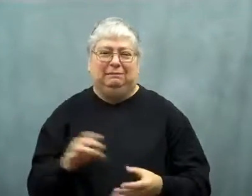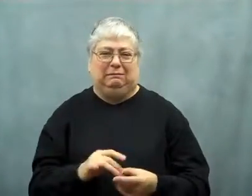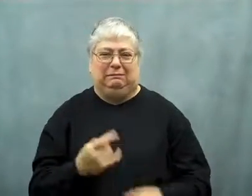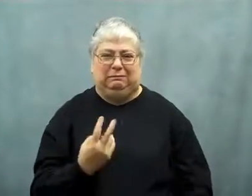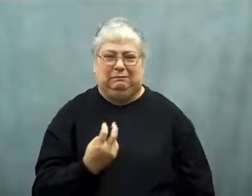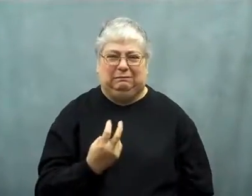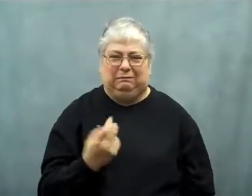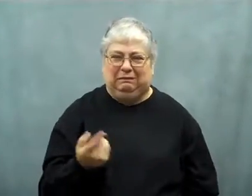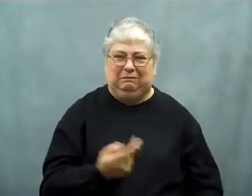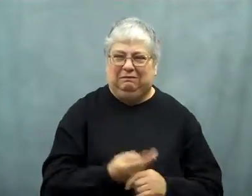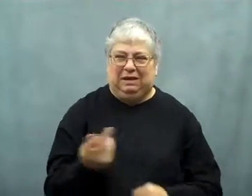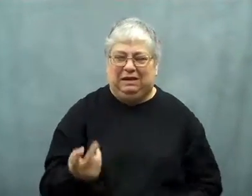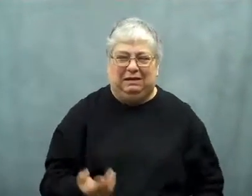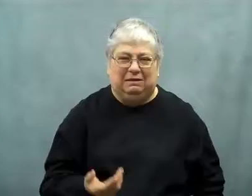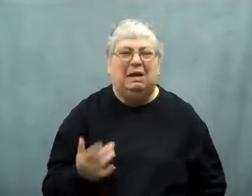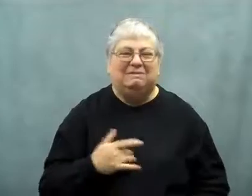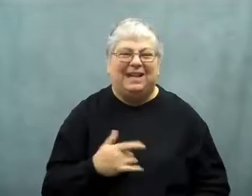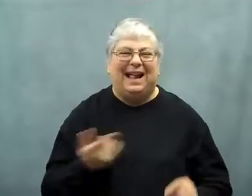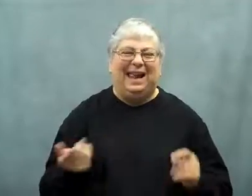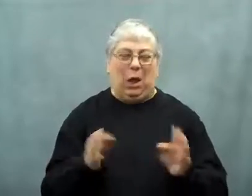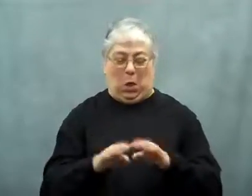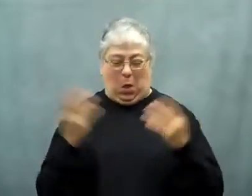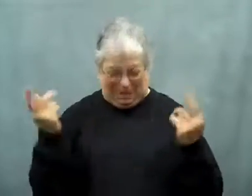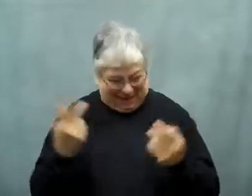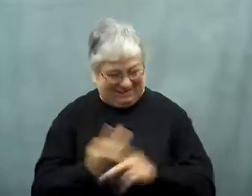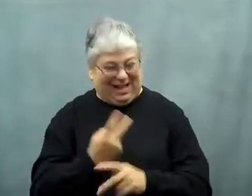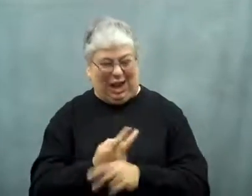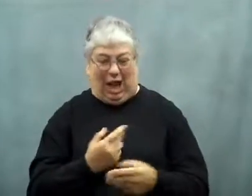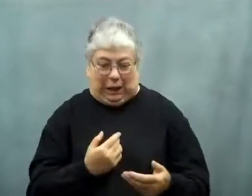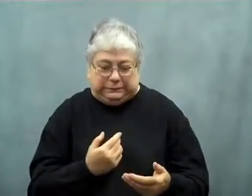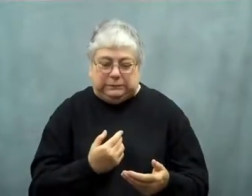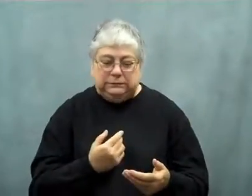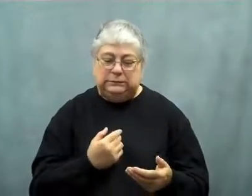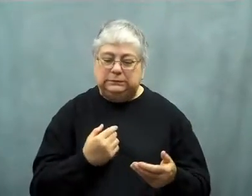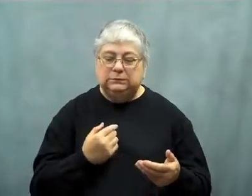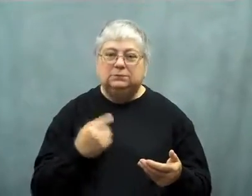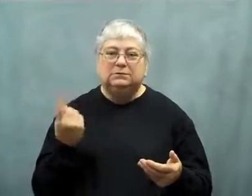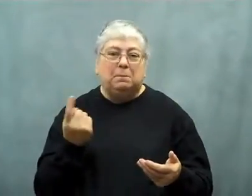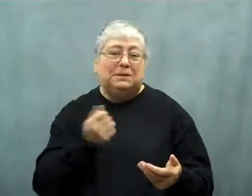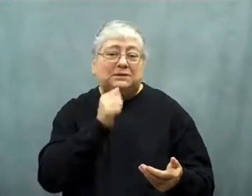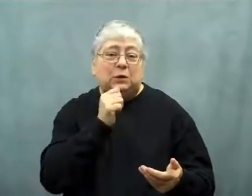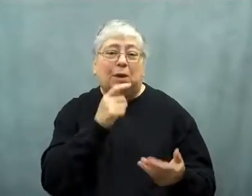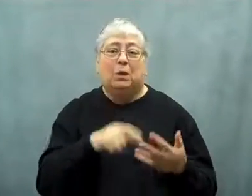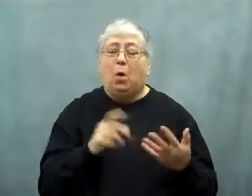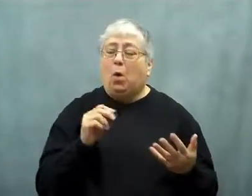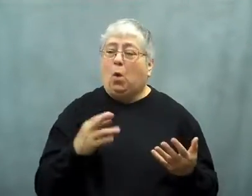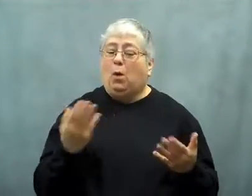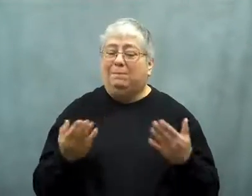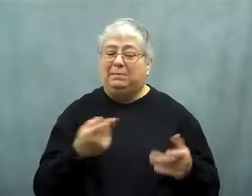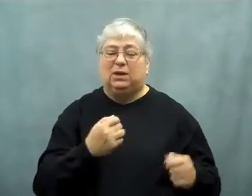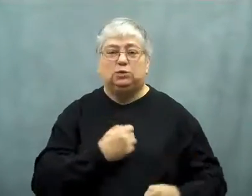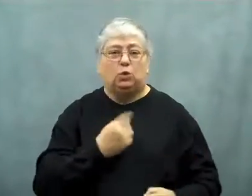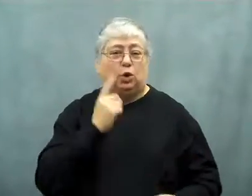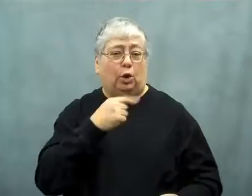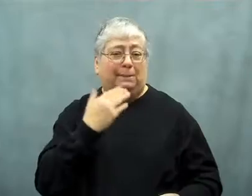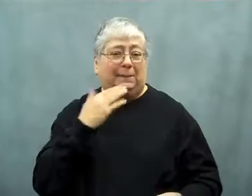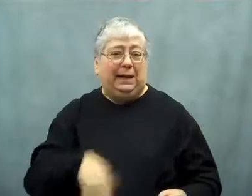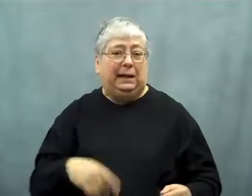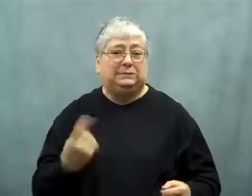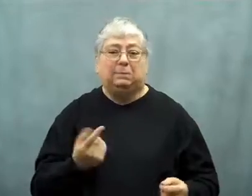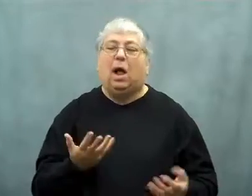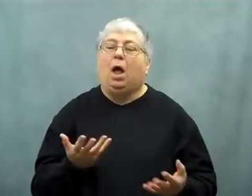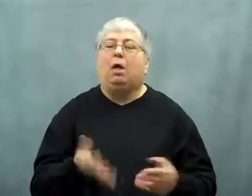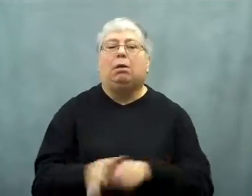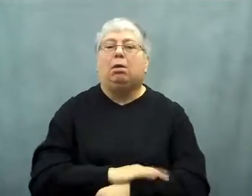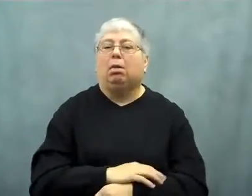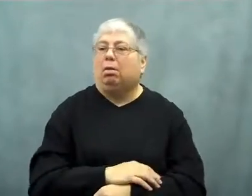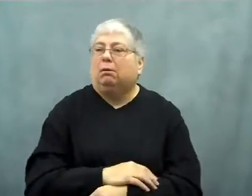is doubtful that they failed to decypher the code.